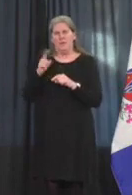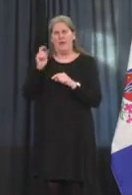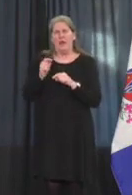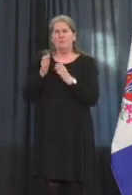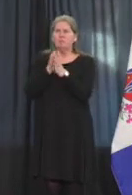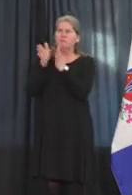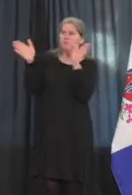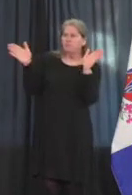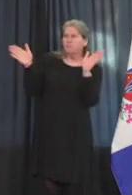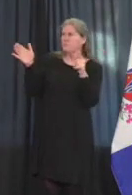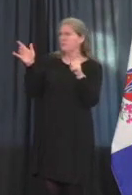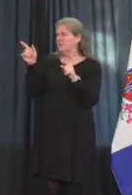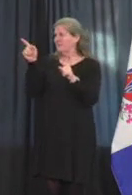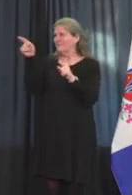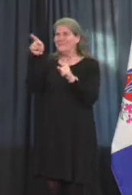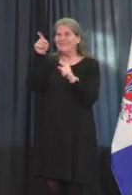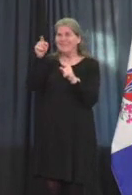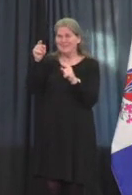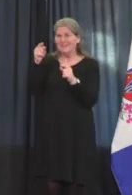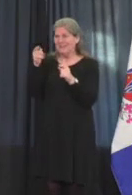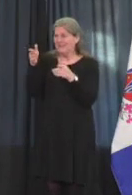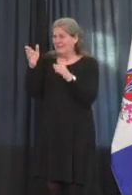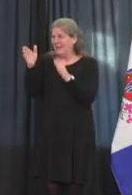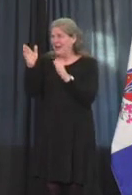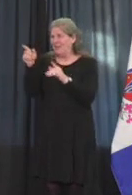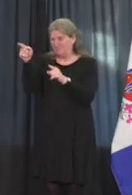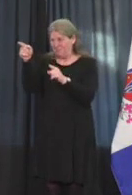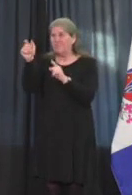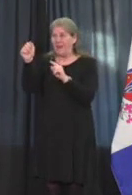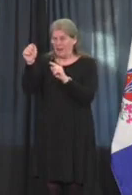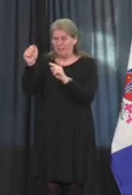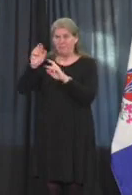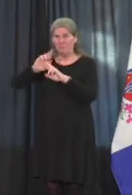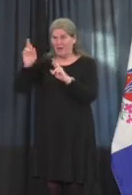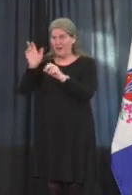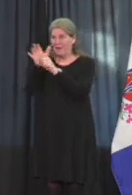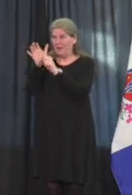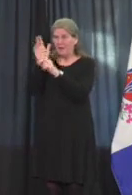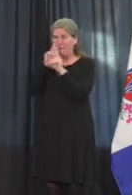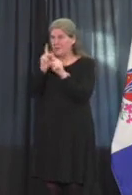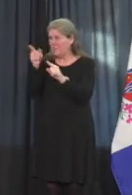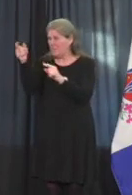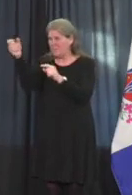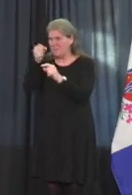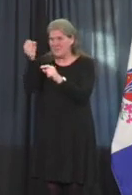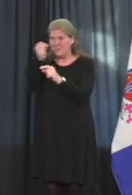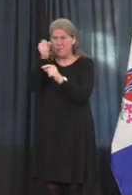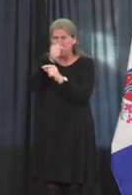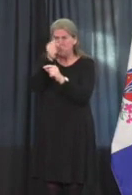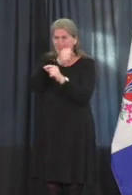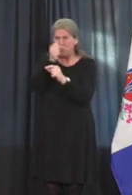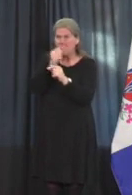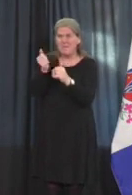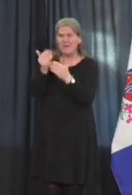AND THAT WILL ALLOW US TO HAVE PEOPLE THAT ARE GOING TO BE ABLE TO PROVIDE THIS SERVICE.